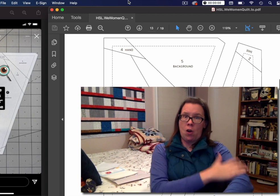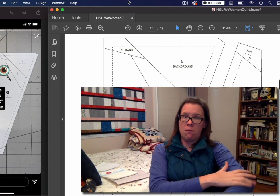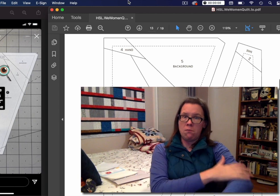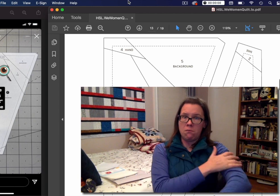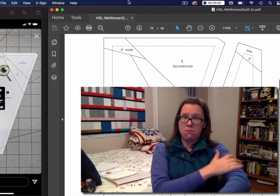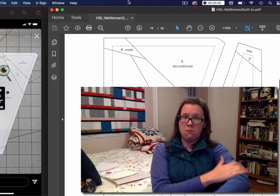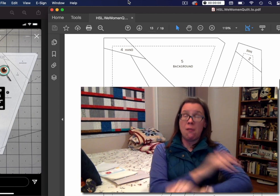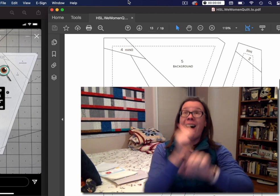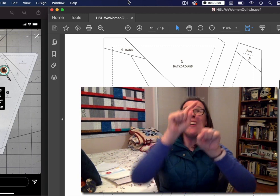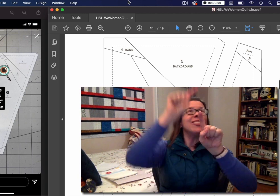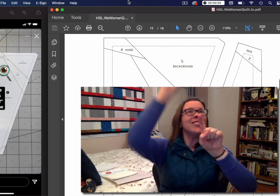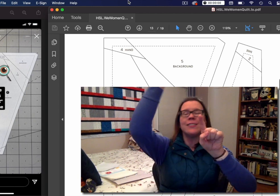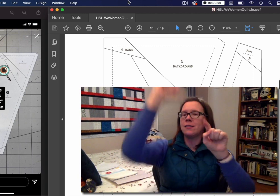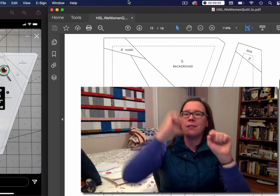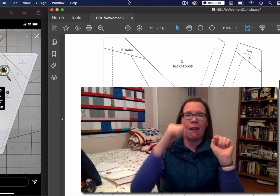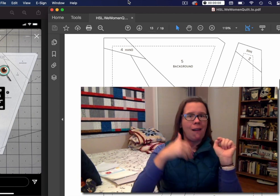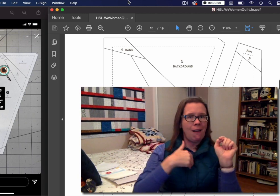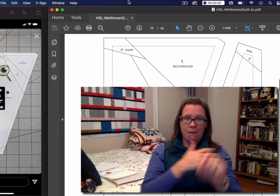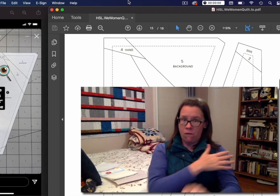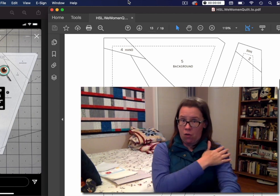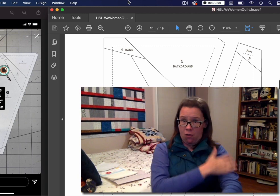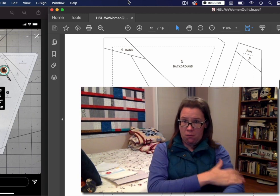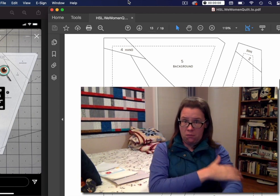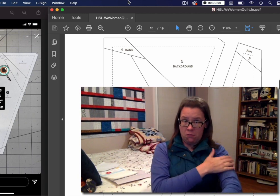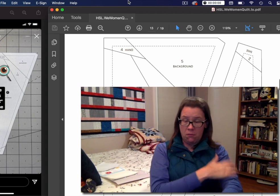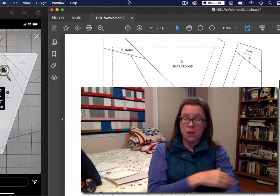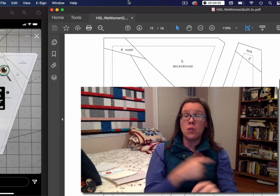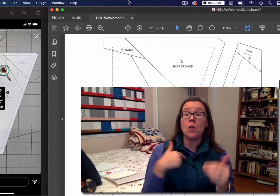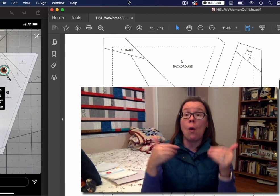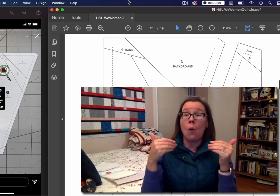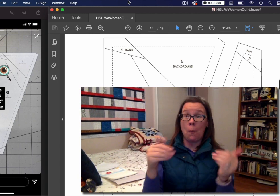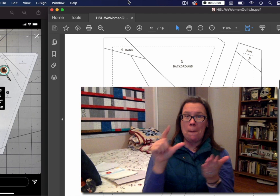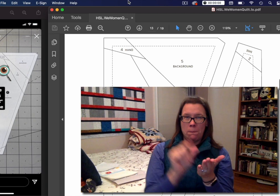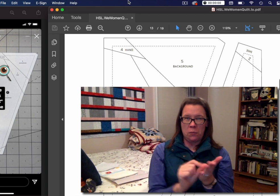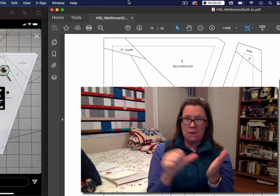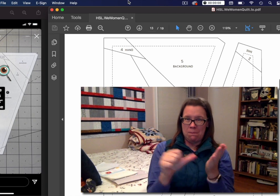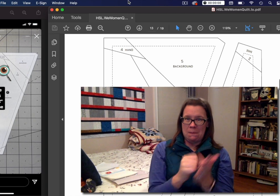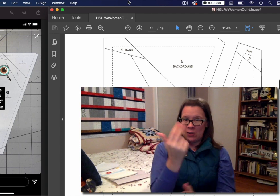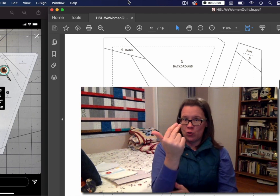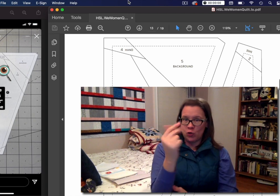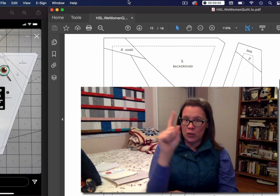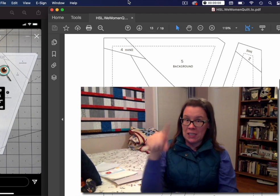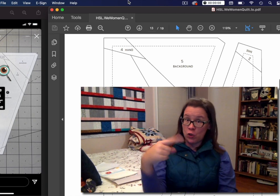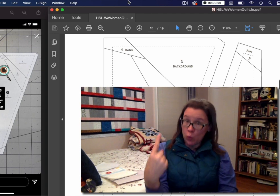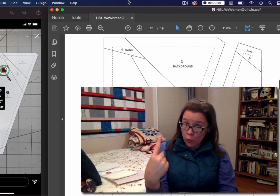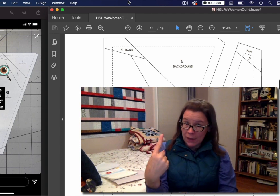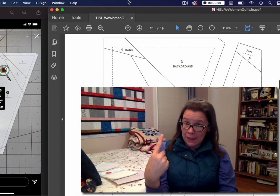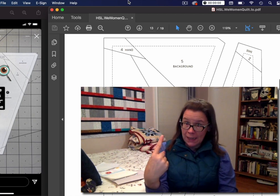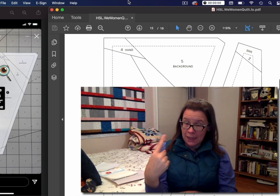And it should be eight and a half inches. So for me when I was checking the pattern, the first arm segment that I found was on